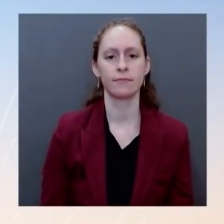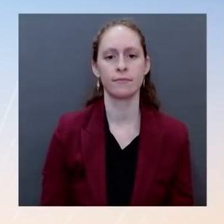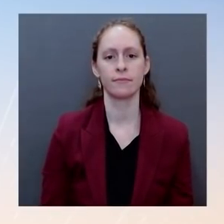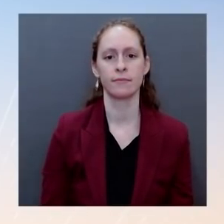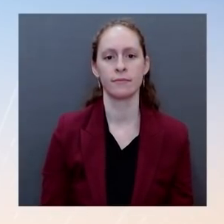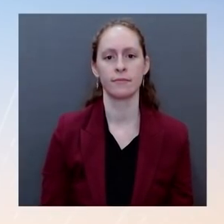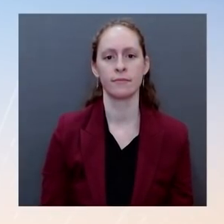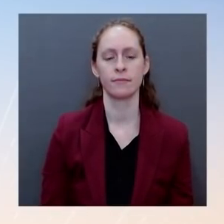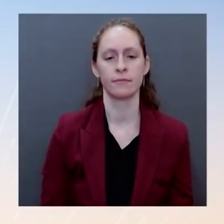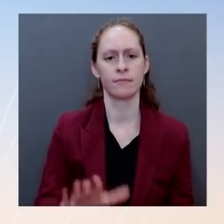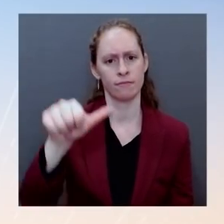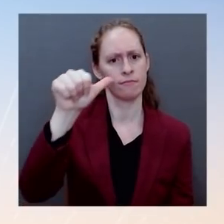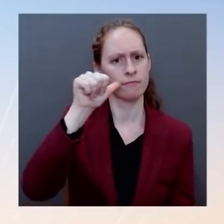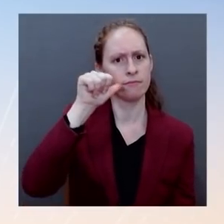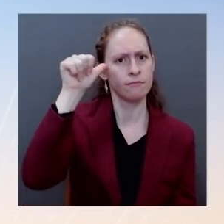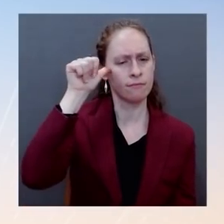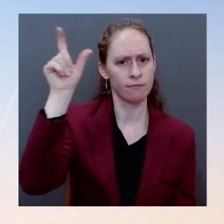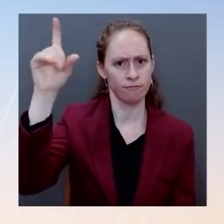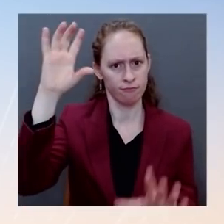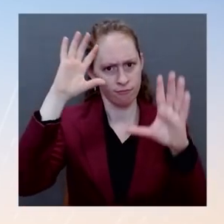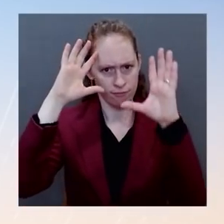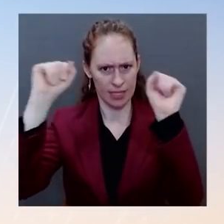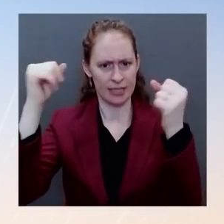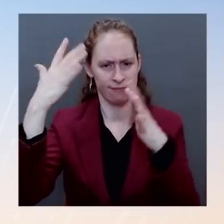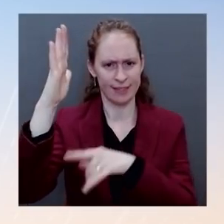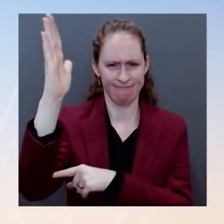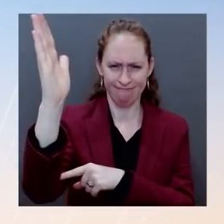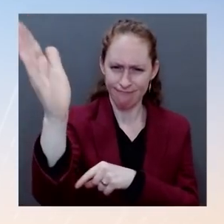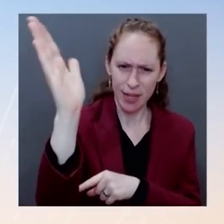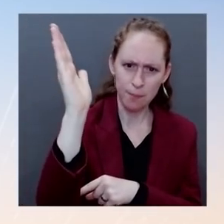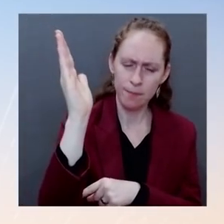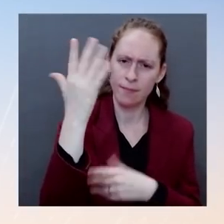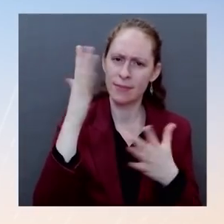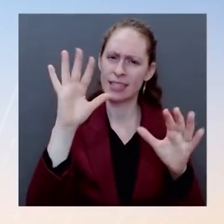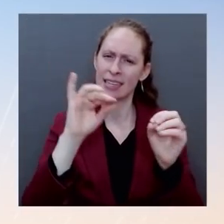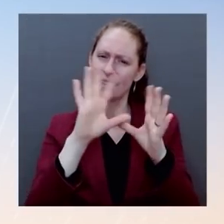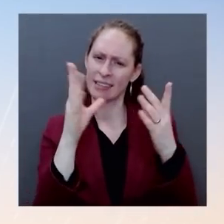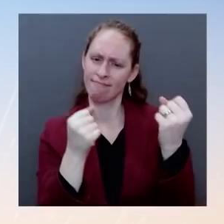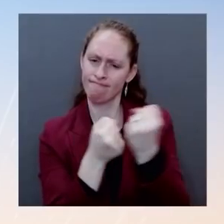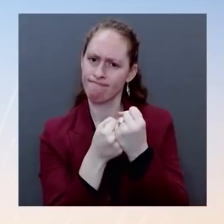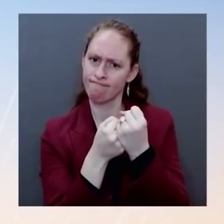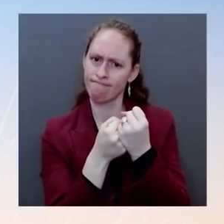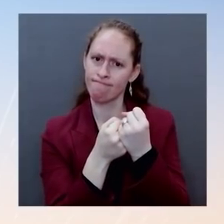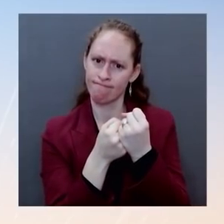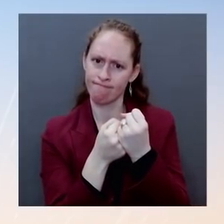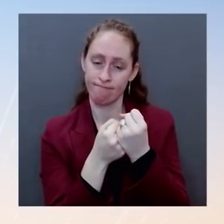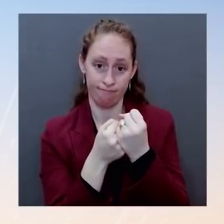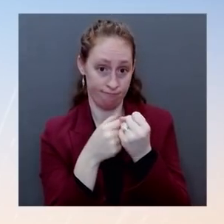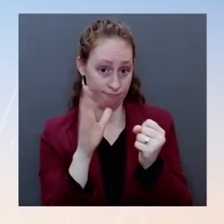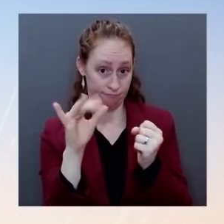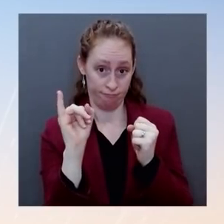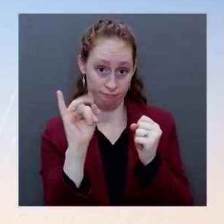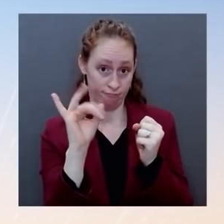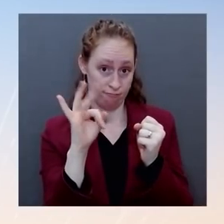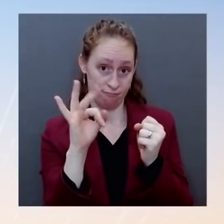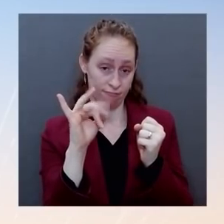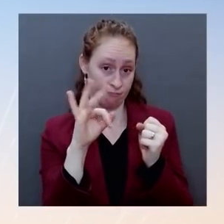But if it doesn't pass next week, what does that say about his presidency and his political clout? And what would you say to Democratic base voters